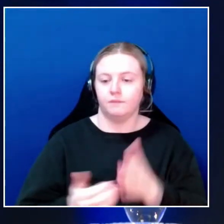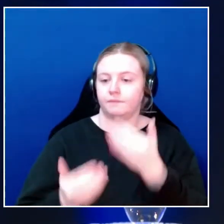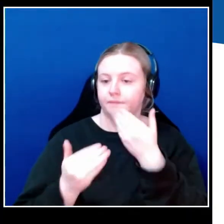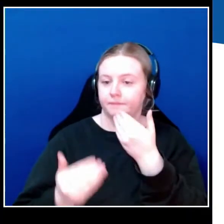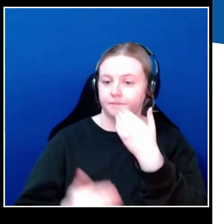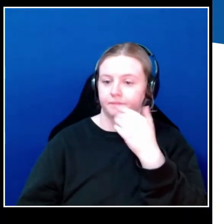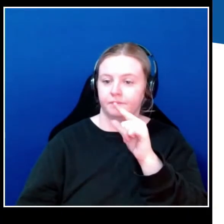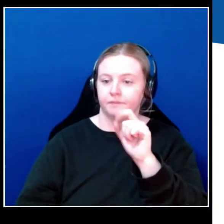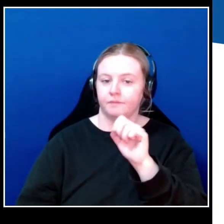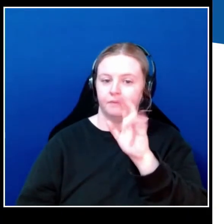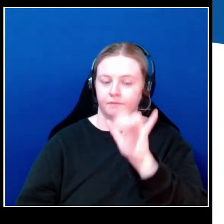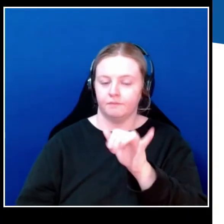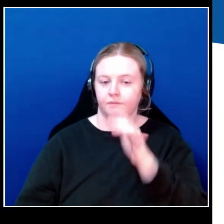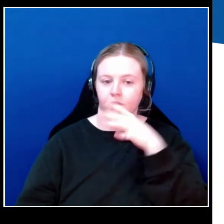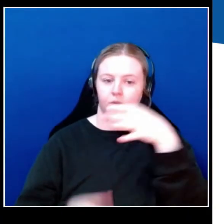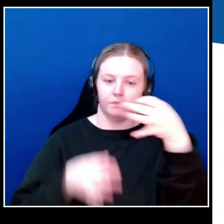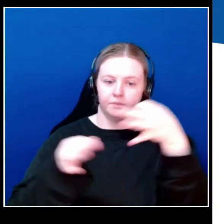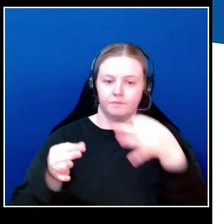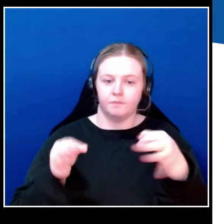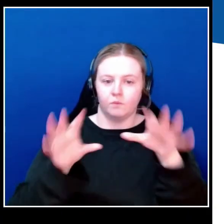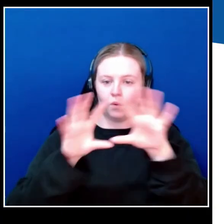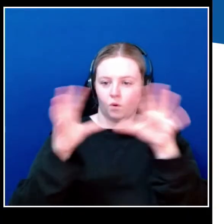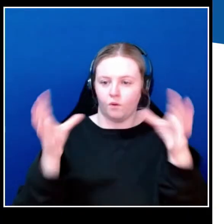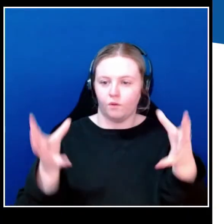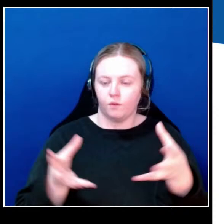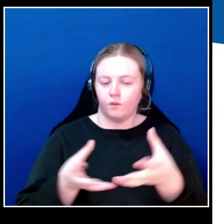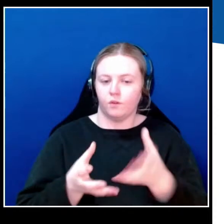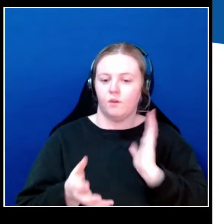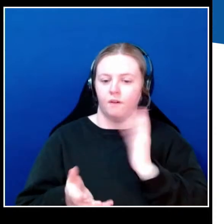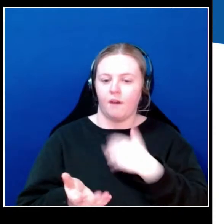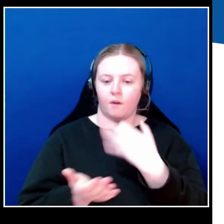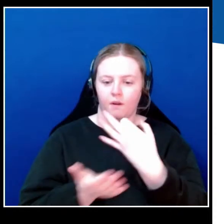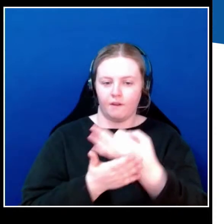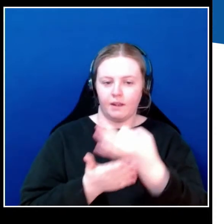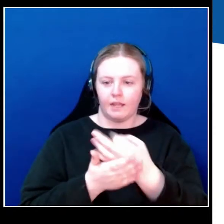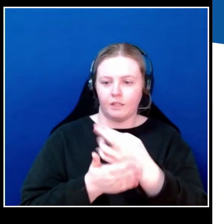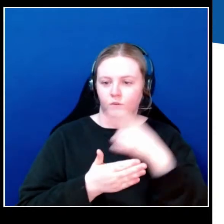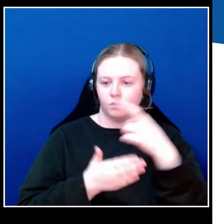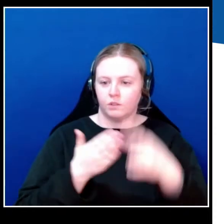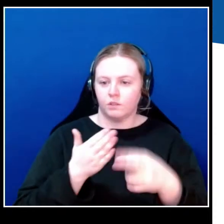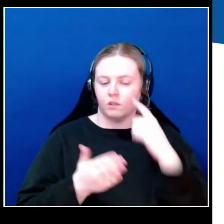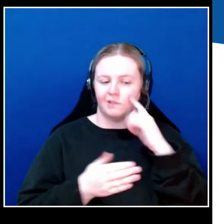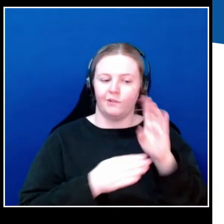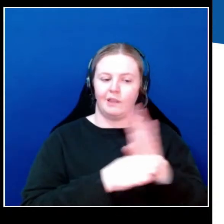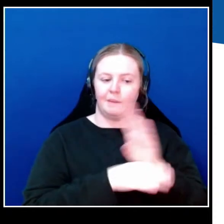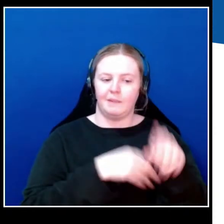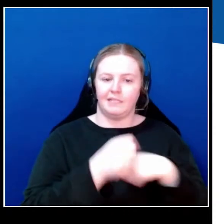of Marine Atlantic's financial results for the fiscal year of April 1, 2022